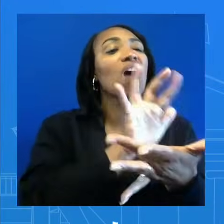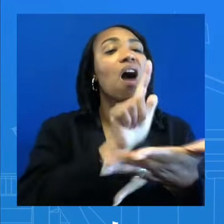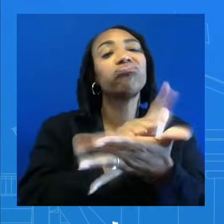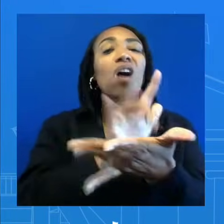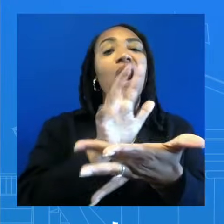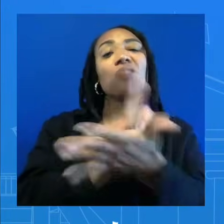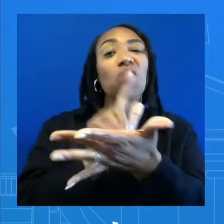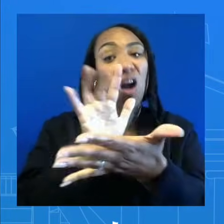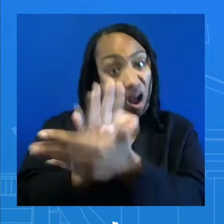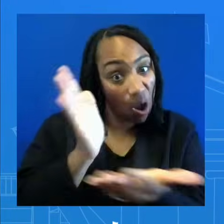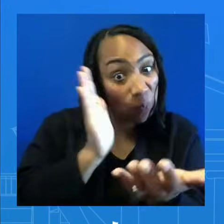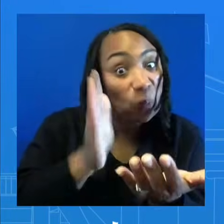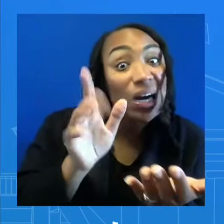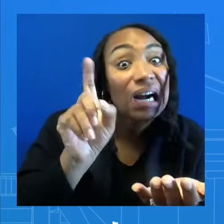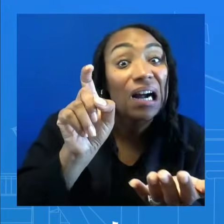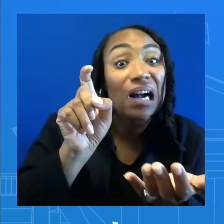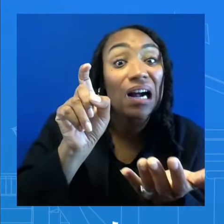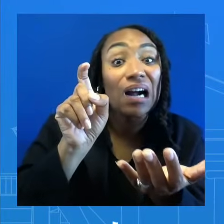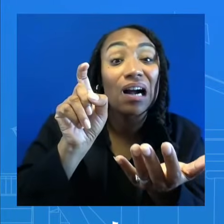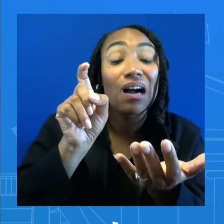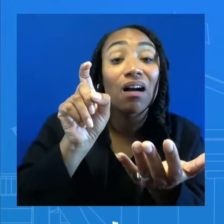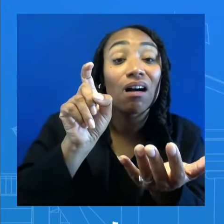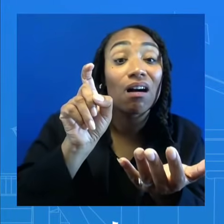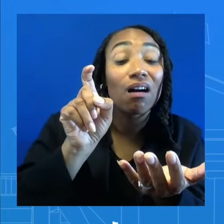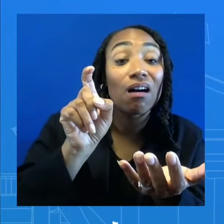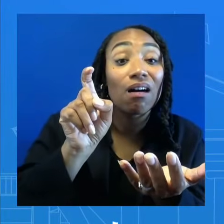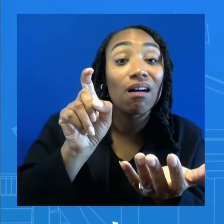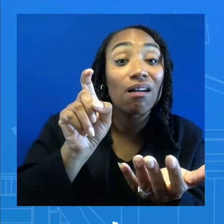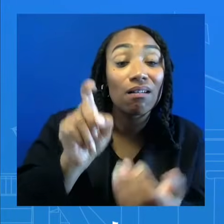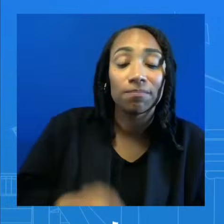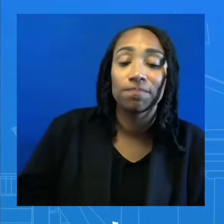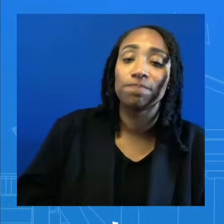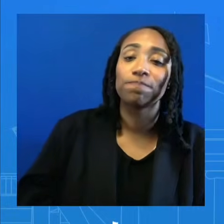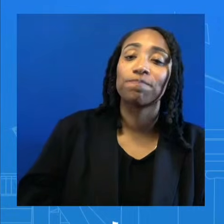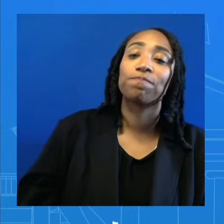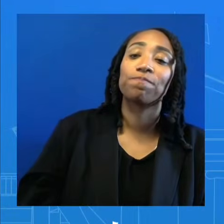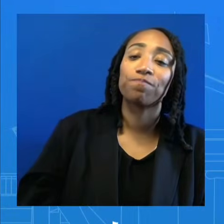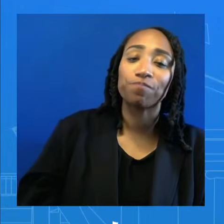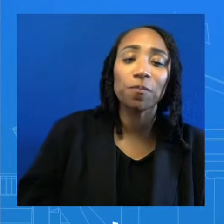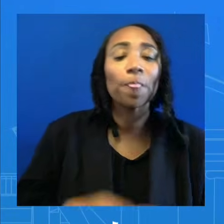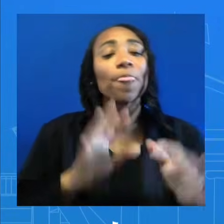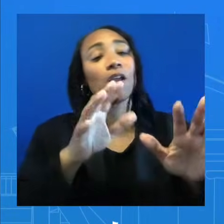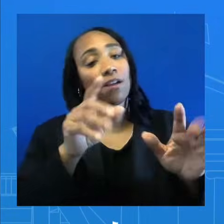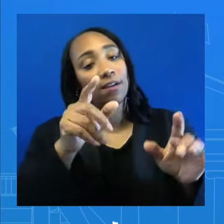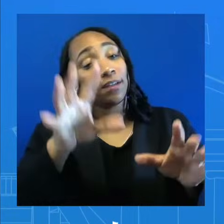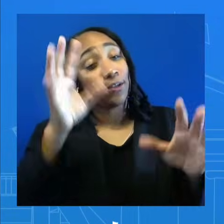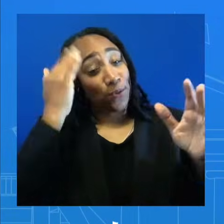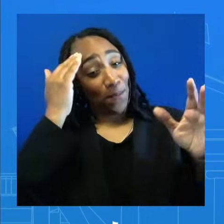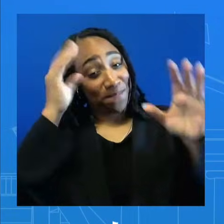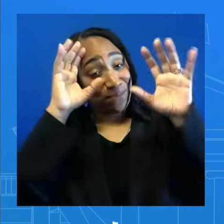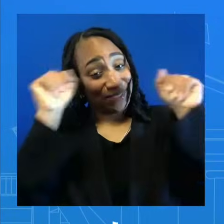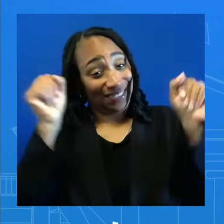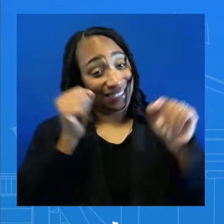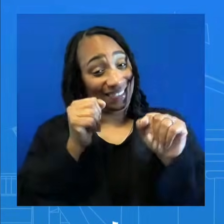stands on this in this administration. I don't have any policy announcement to share with you at this time. And so, I'll just leave it there.